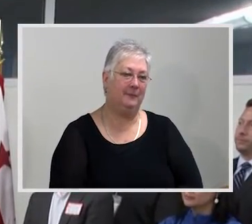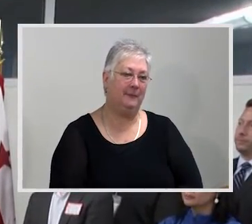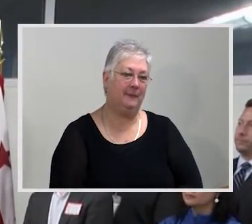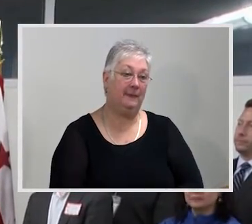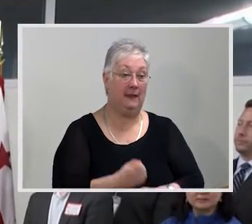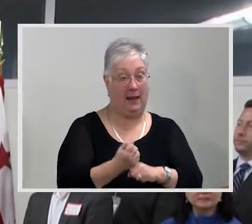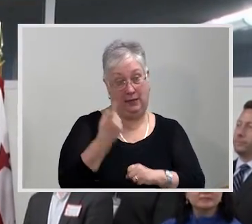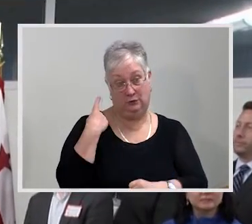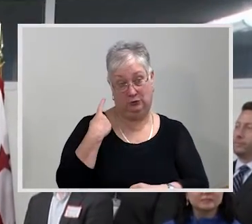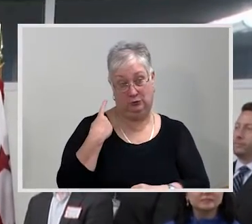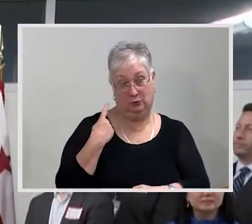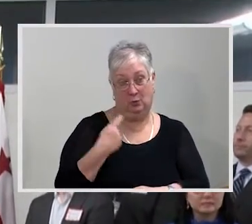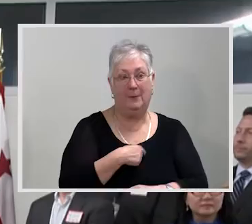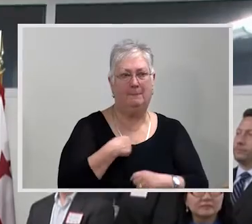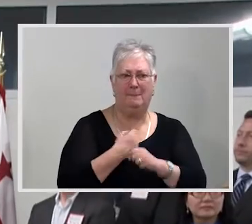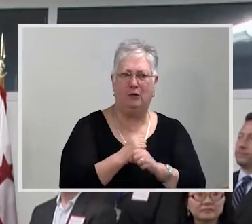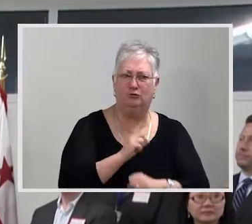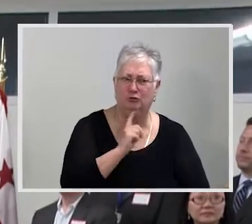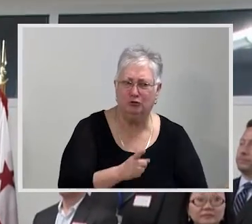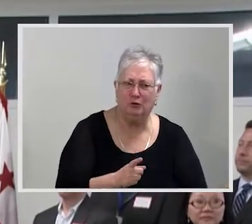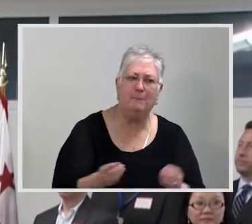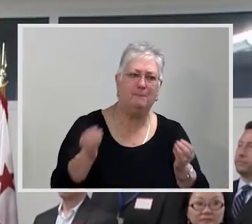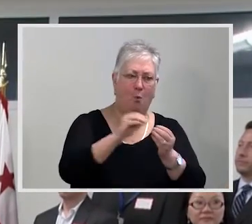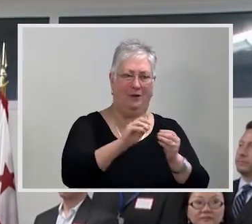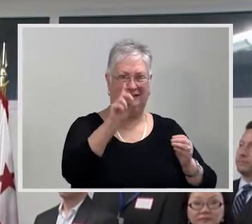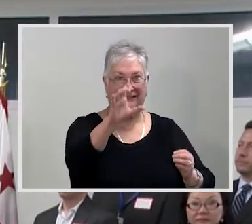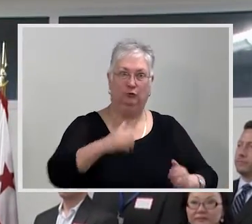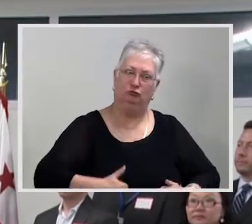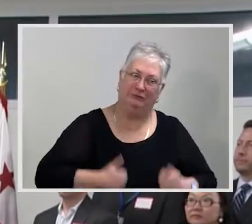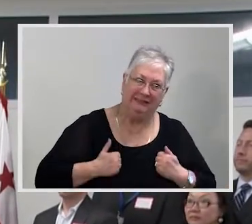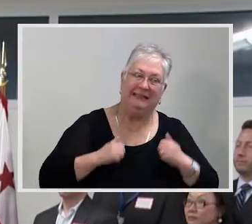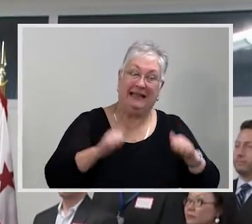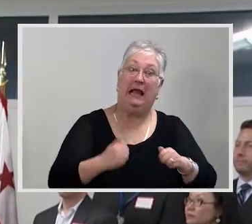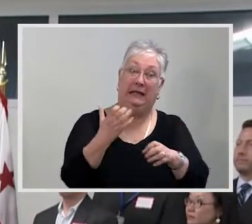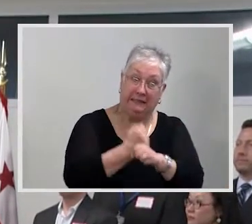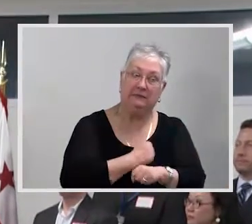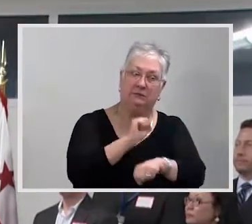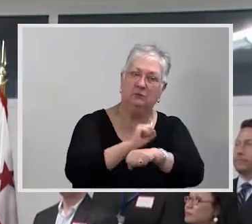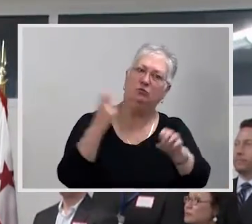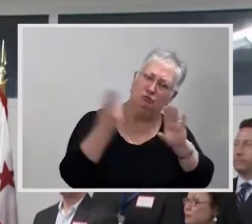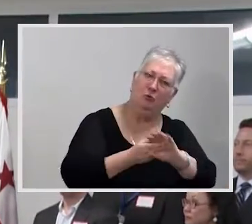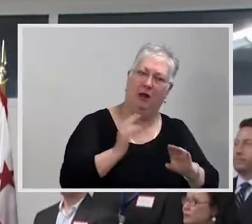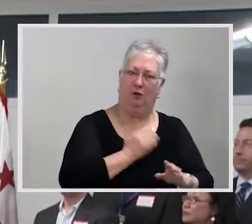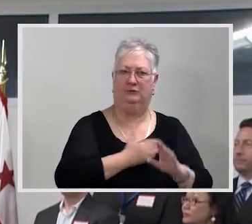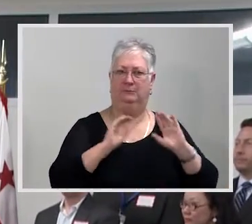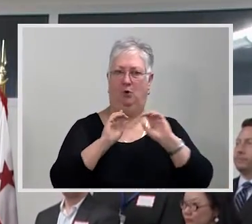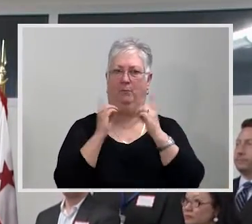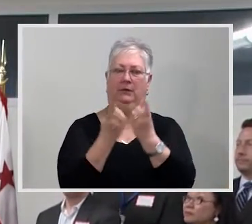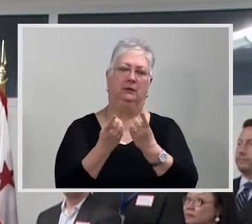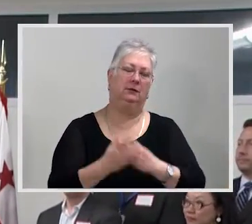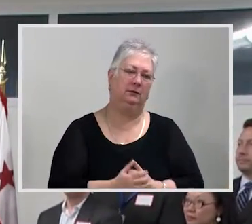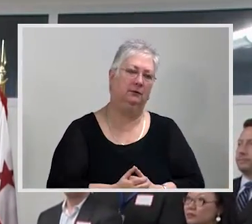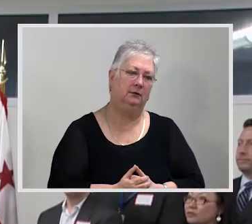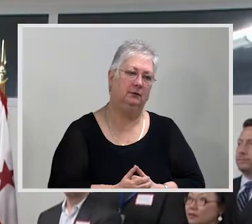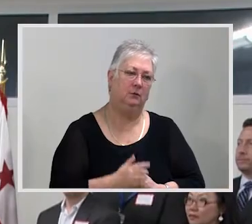WAS MAKE SURE THAT MORE D.C. RESIDENTS COULD COME ON TO OUR DEPARTMENT. WE HAVE A GREAT CADET PROGRAM.